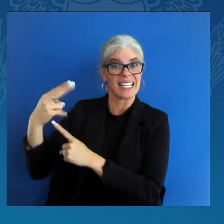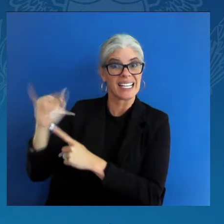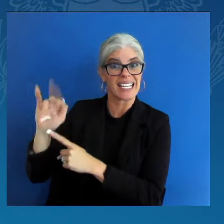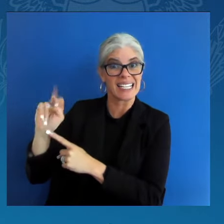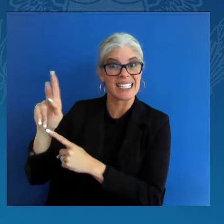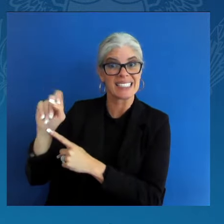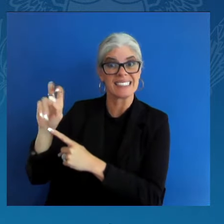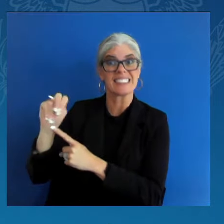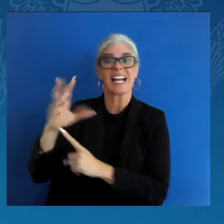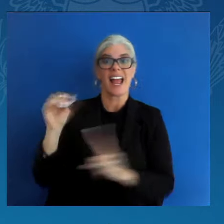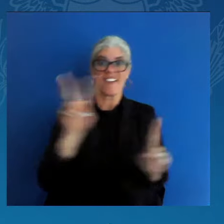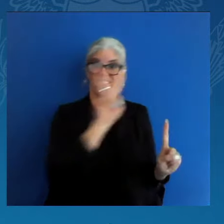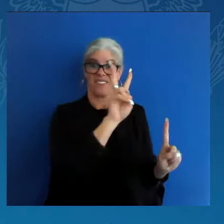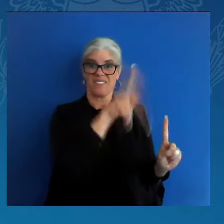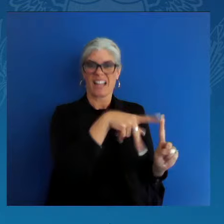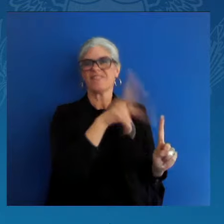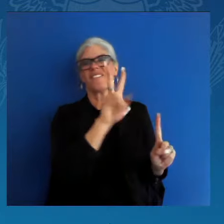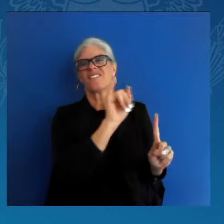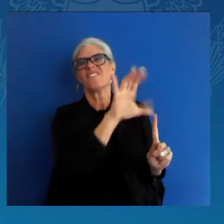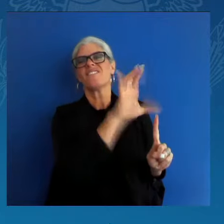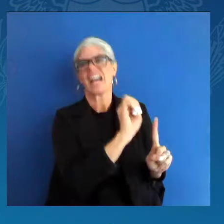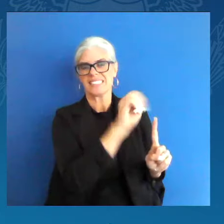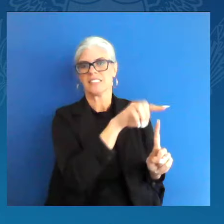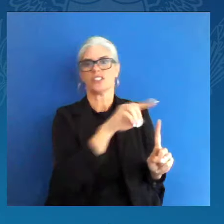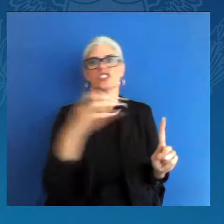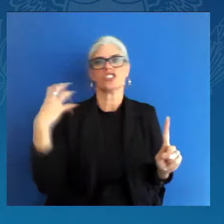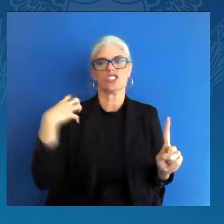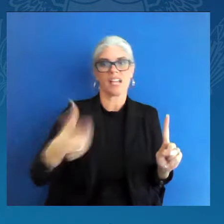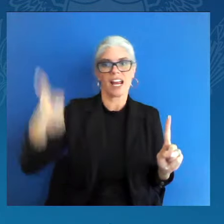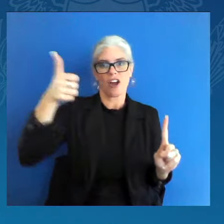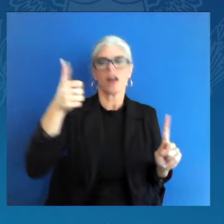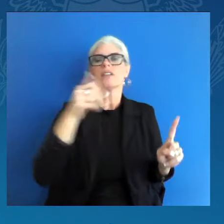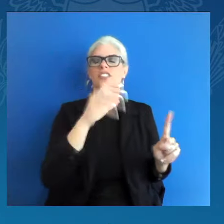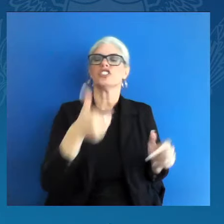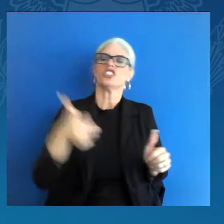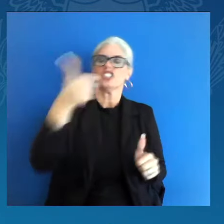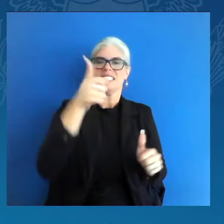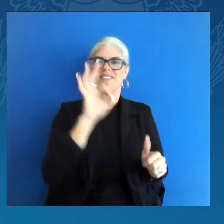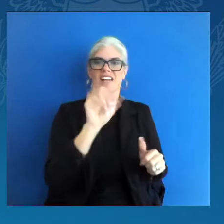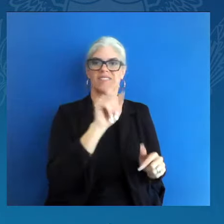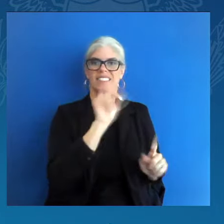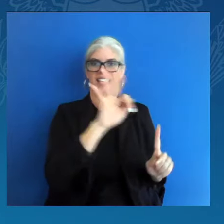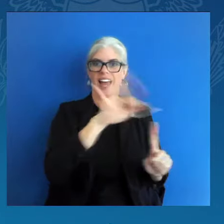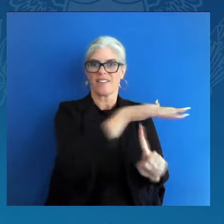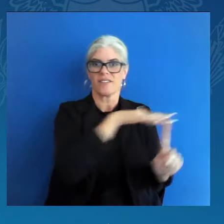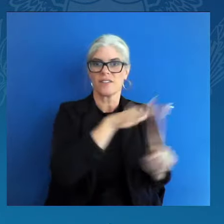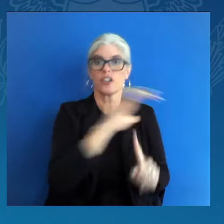is important to the domains we we've discussed in diplomacy, national security, intelligence, I think, and I think our colleagues will confirm